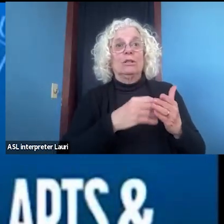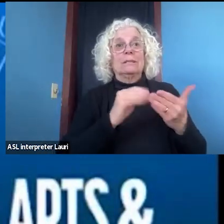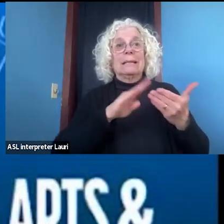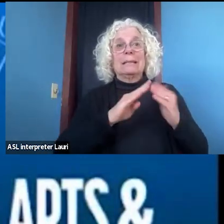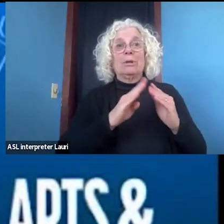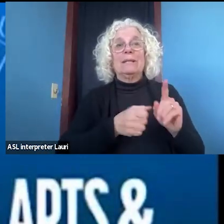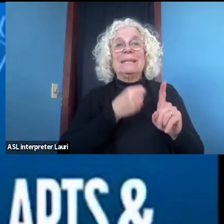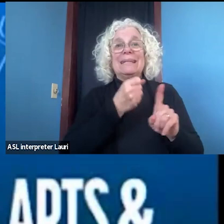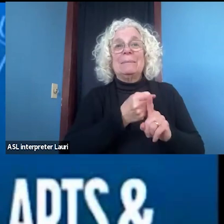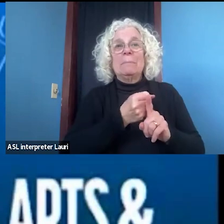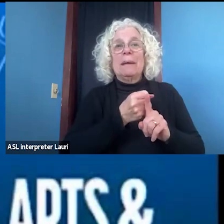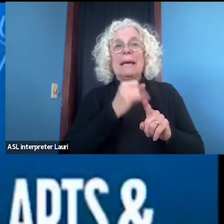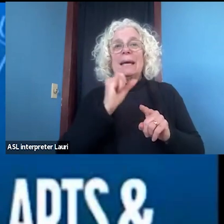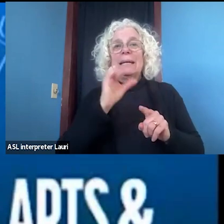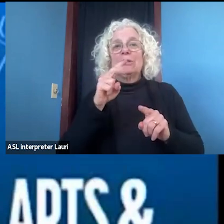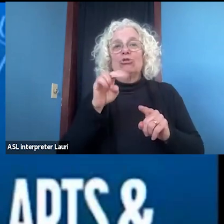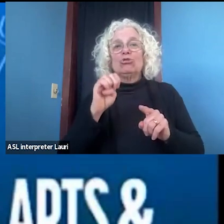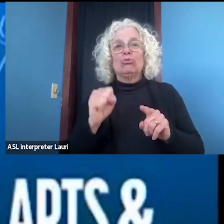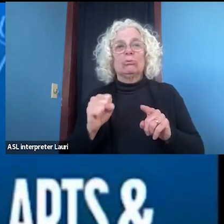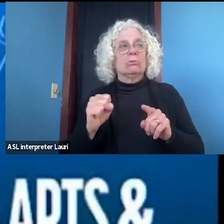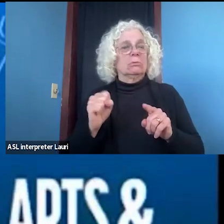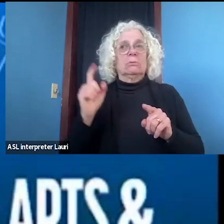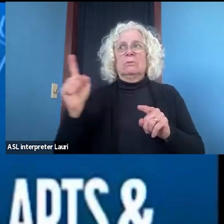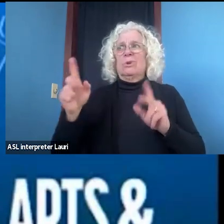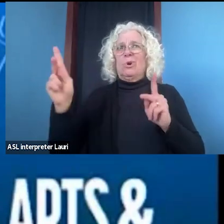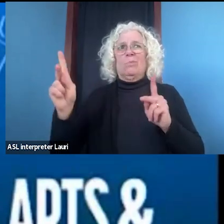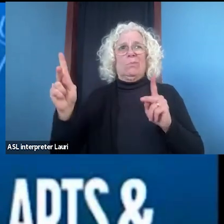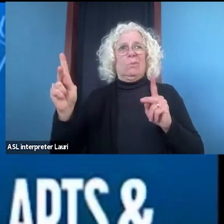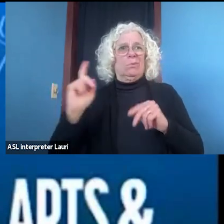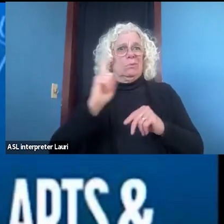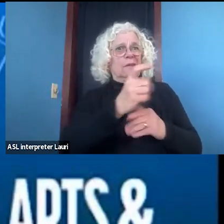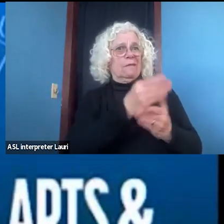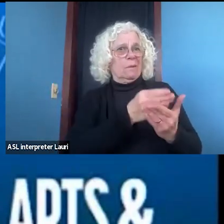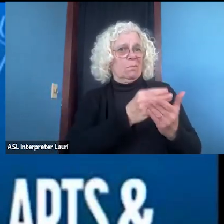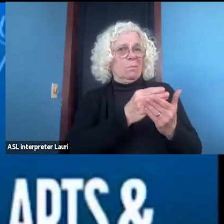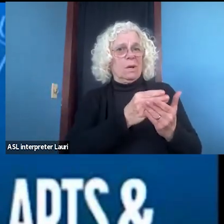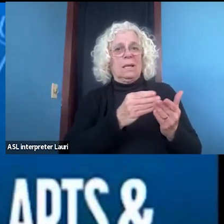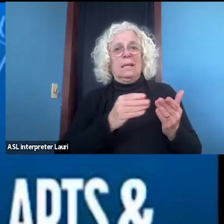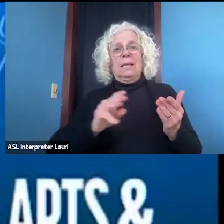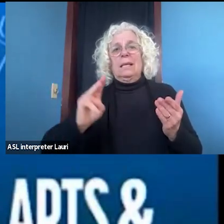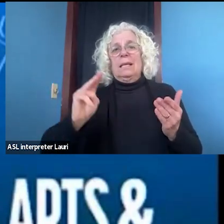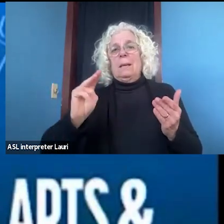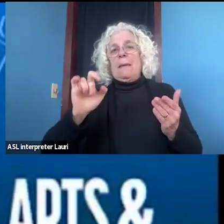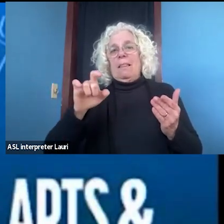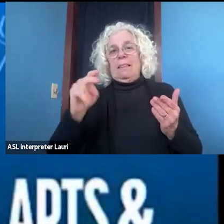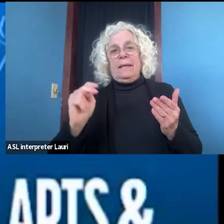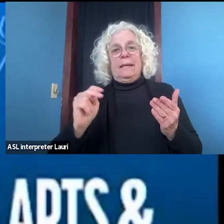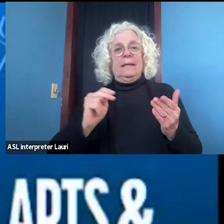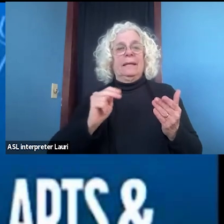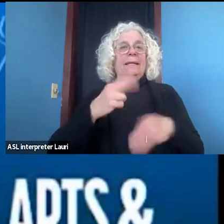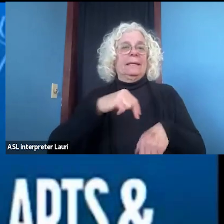we've had fabulous support from funders, from Doris Duke Foundation, from the Mellon Foundation, from the National Endowment for the Arts.